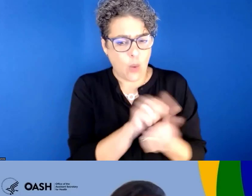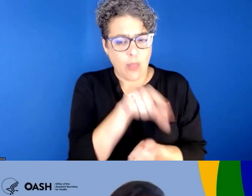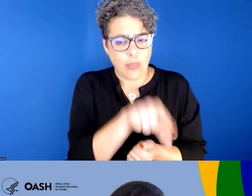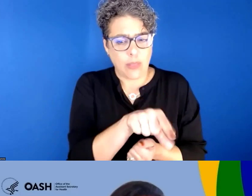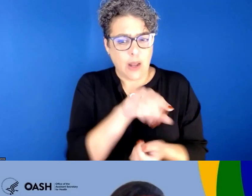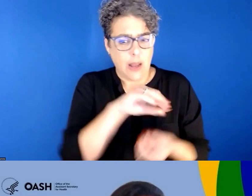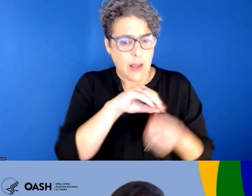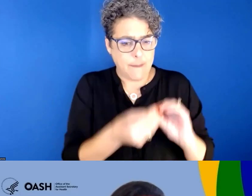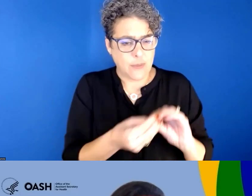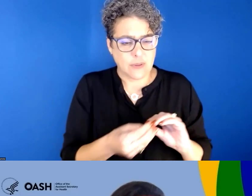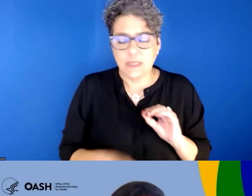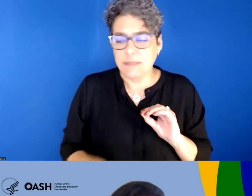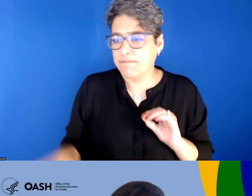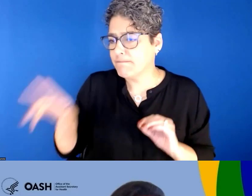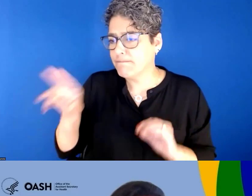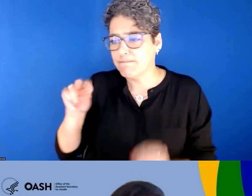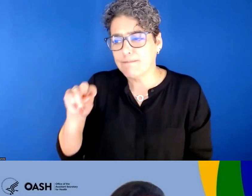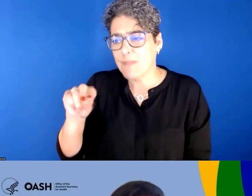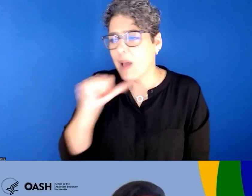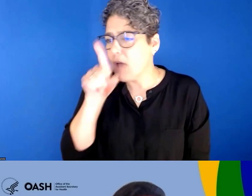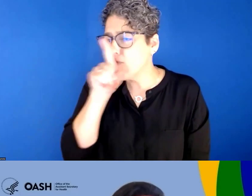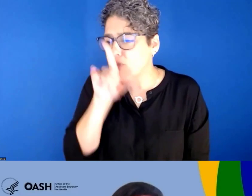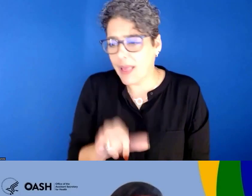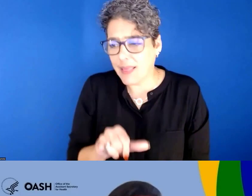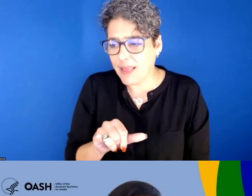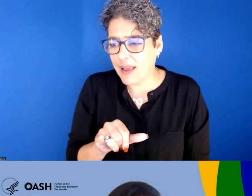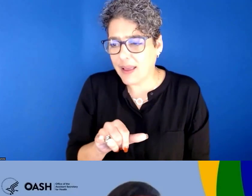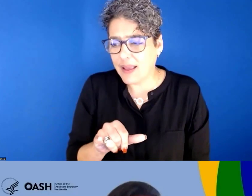Dr. Ranjini Ambalavanar: Not really. It's not going down.